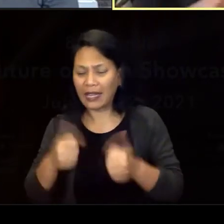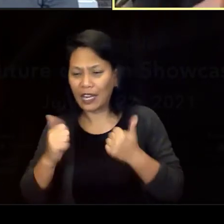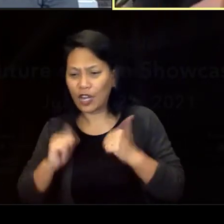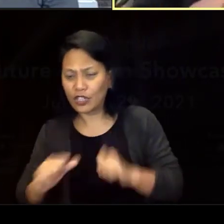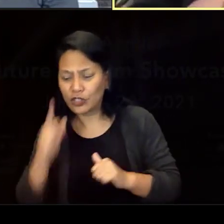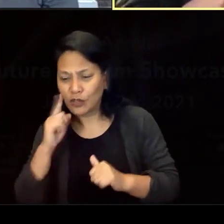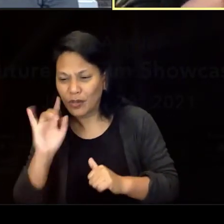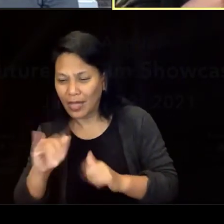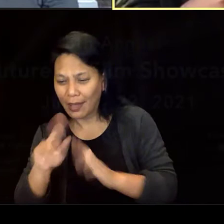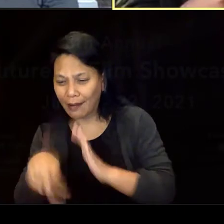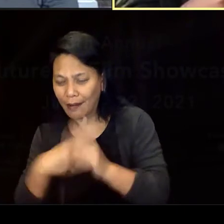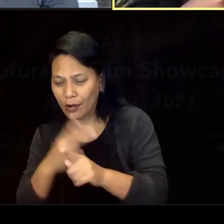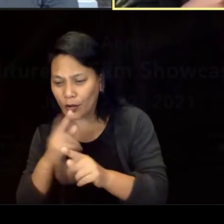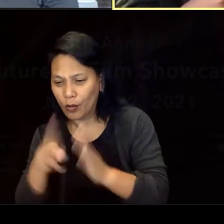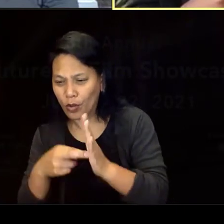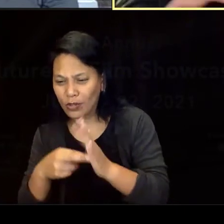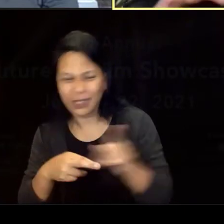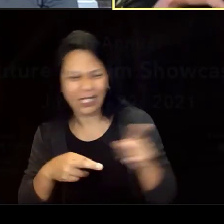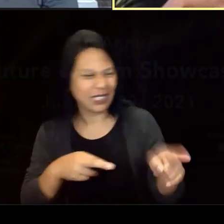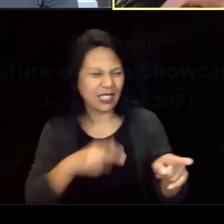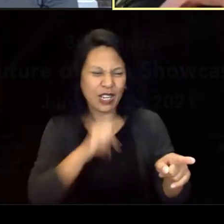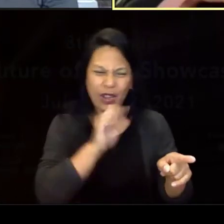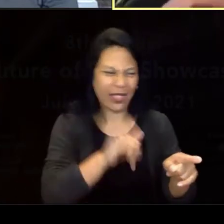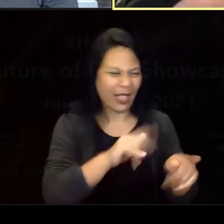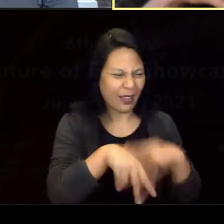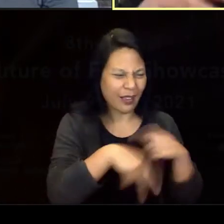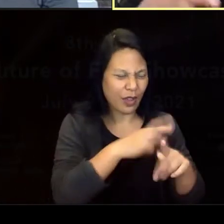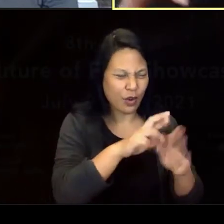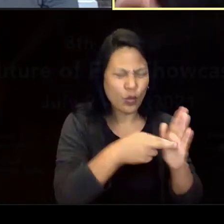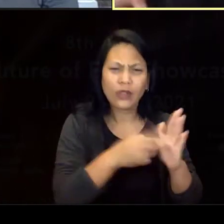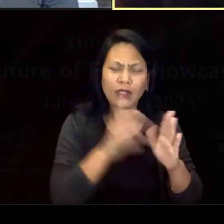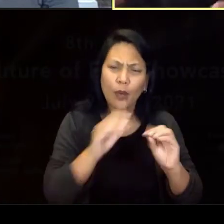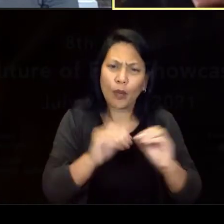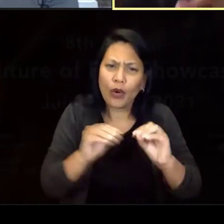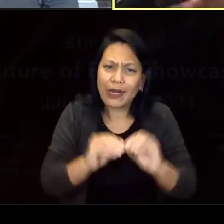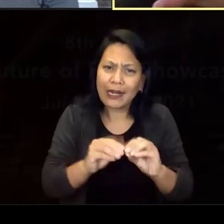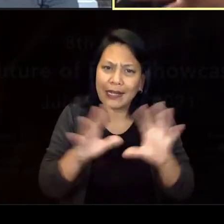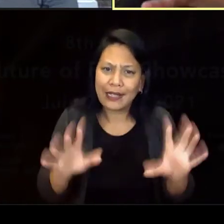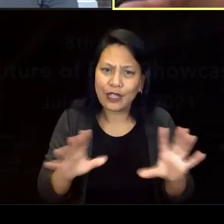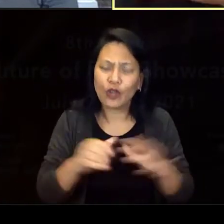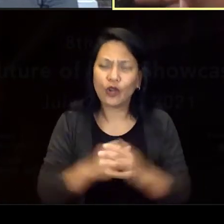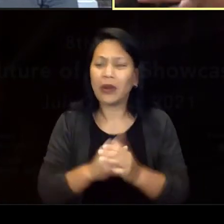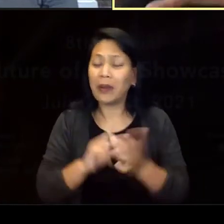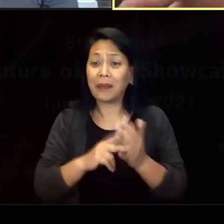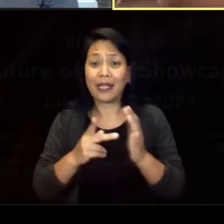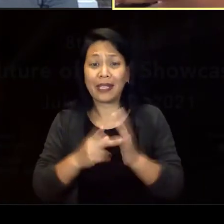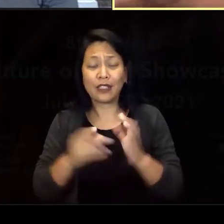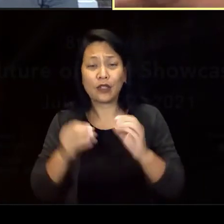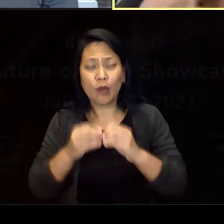So, you know, just kind of like trying to move us forward in incrementally.